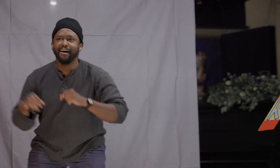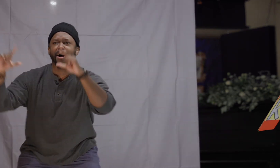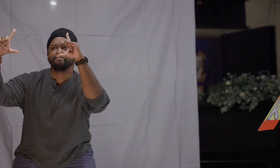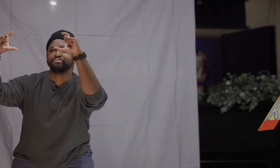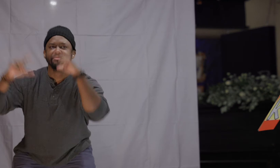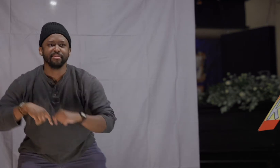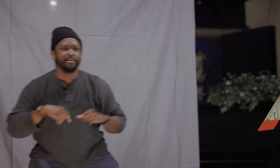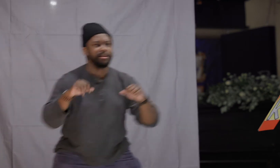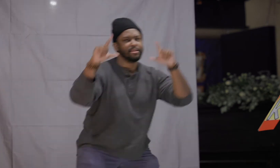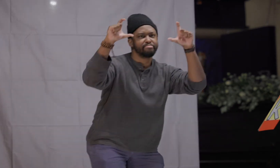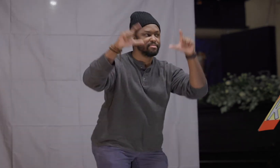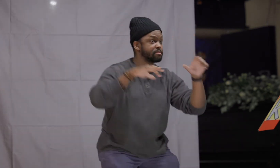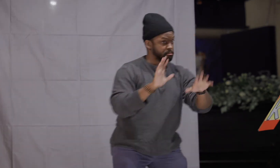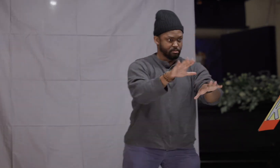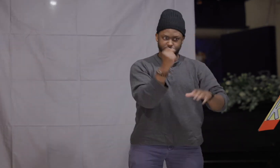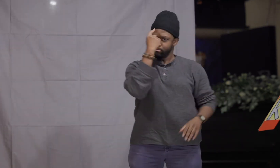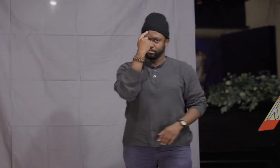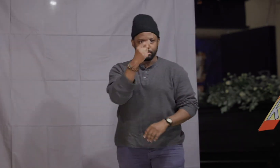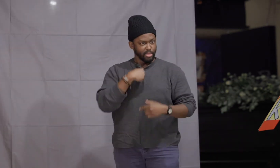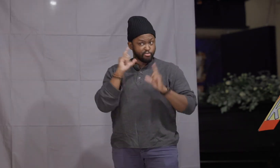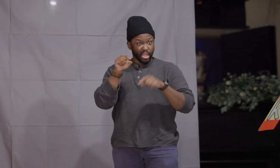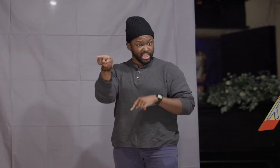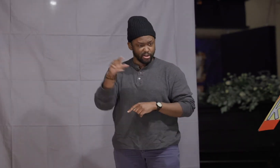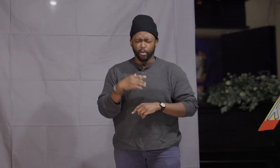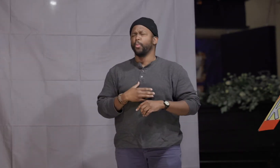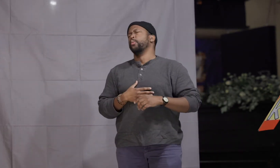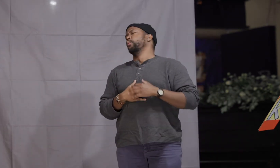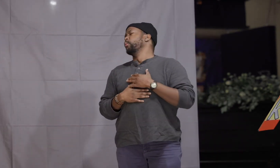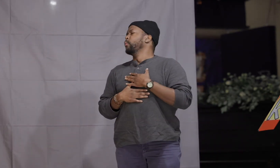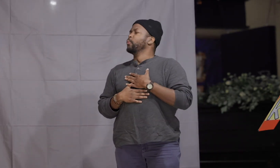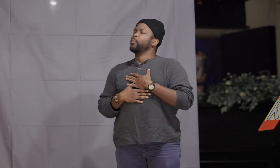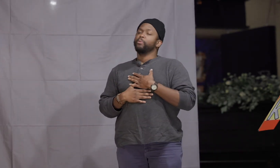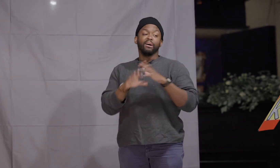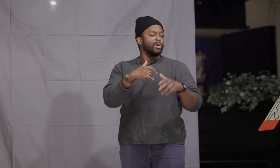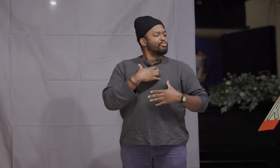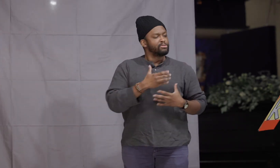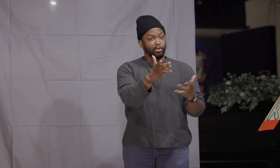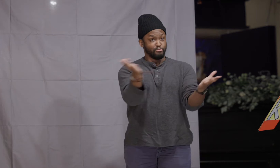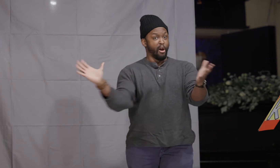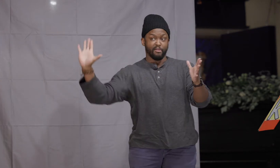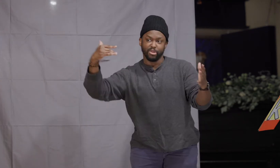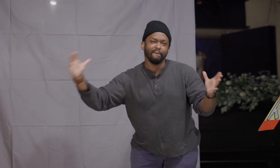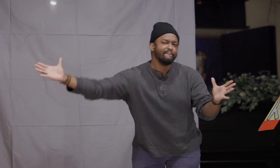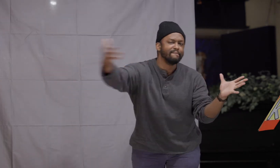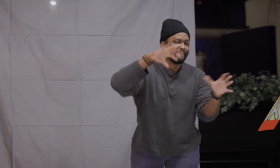I got there, took a bunch of pictures and had some of the best barbecue I've ever had.